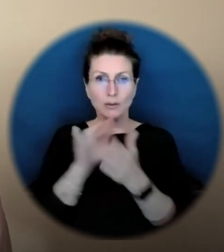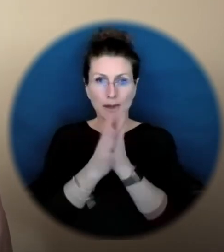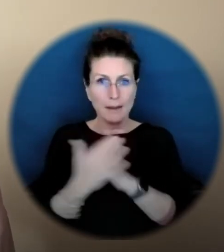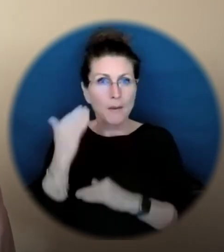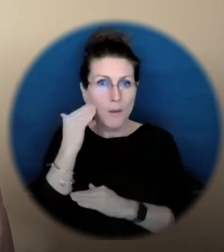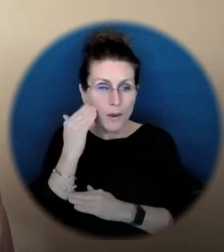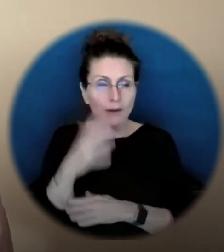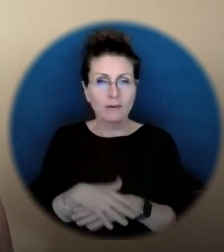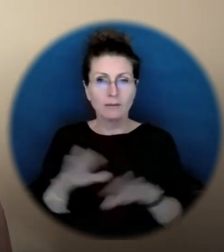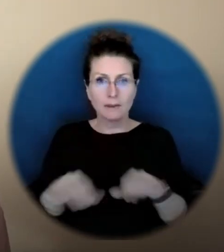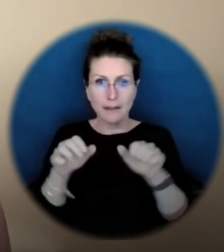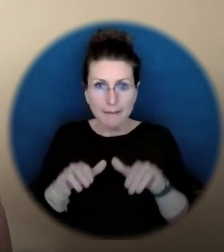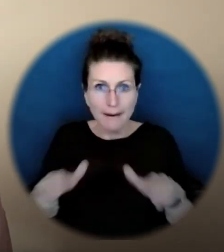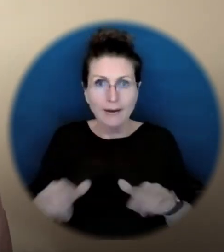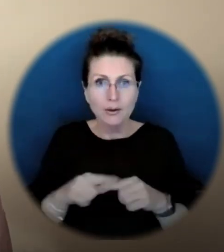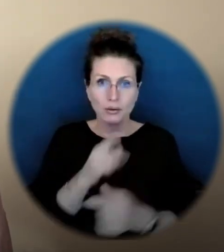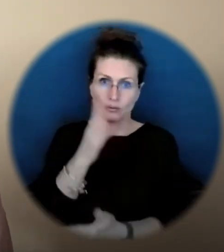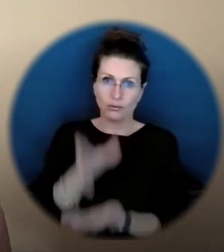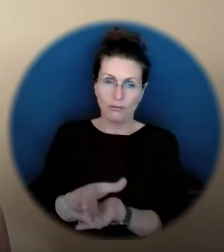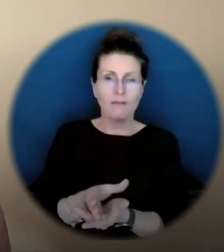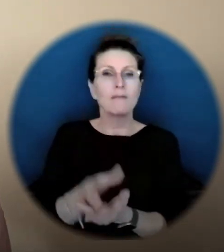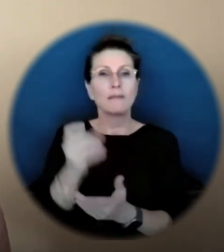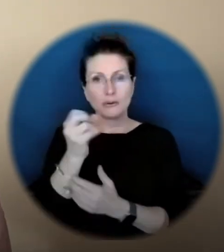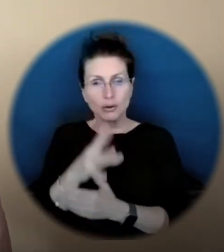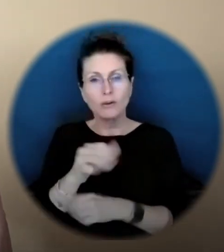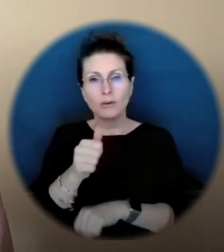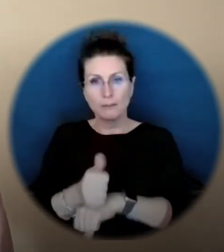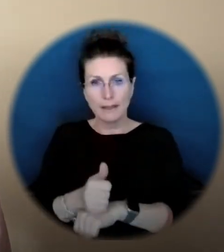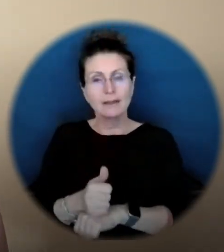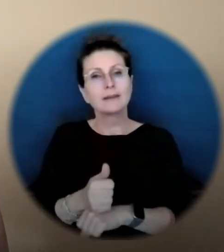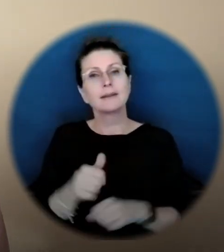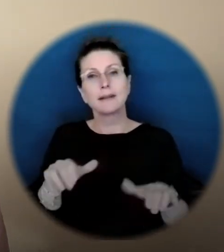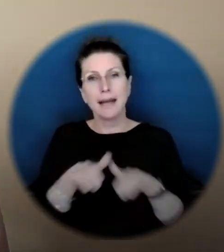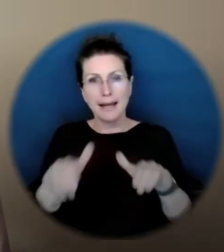these actions to fight gender-based violence after these 16 days.